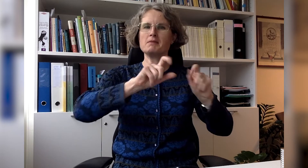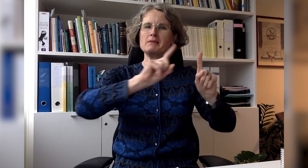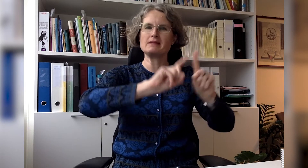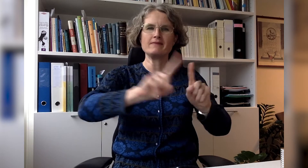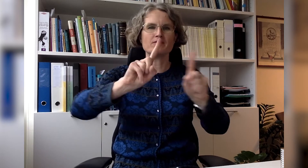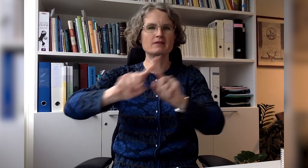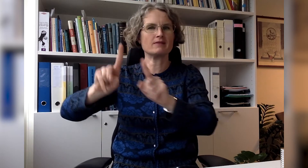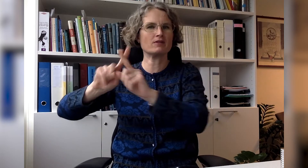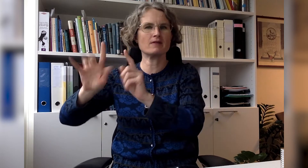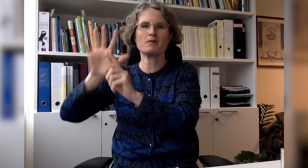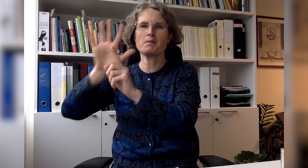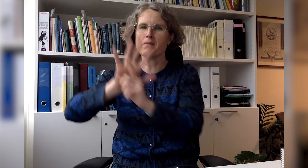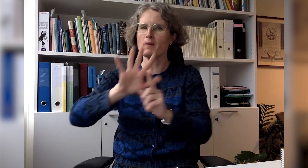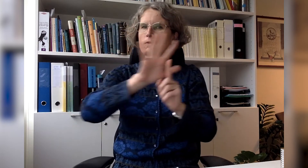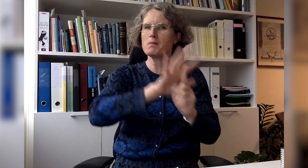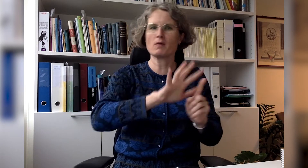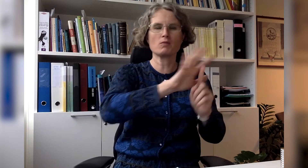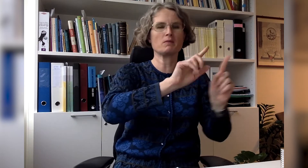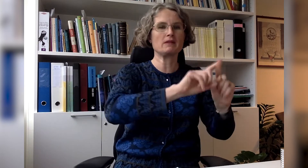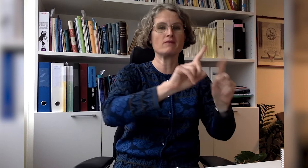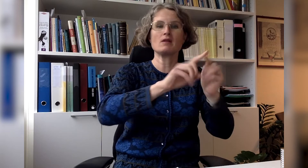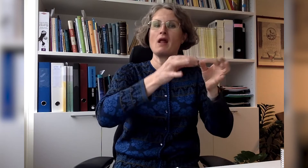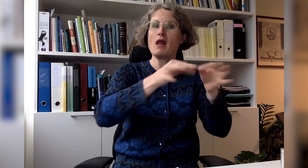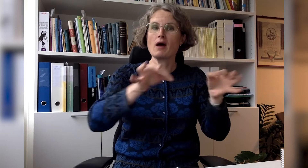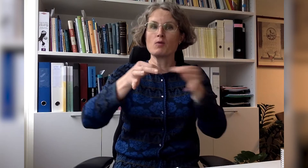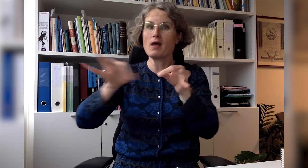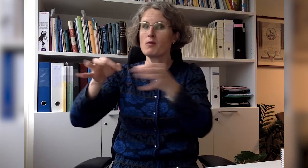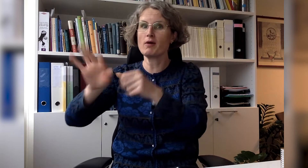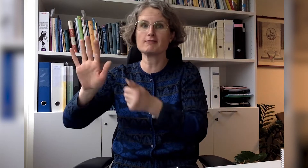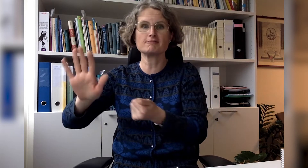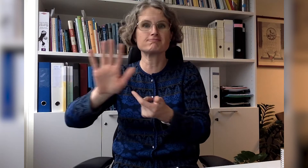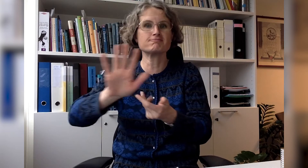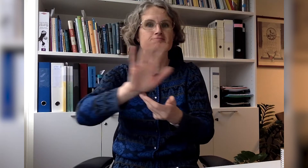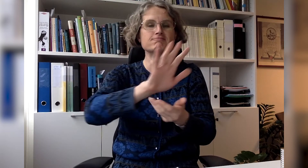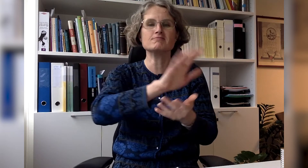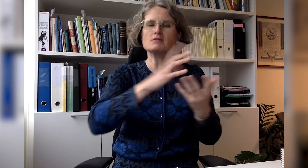They are different in backgrounds and languages.